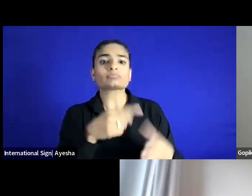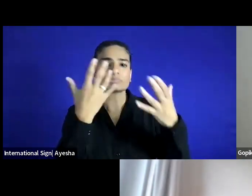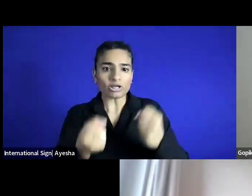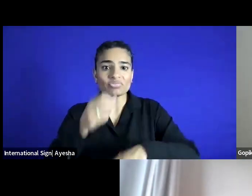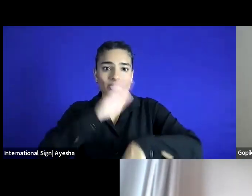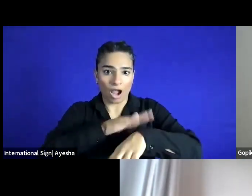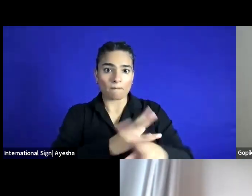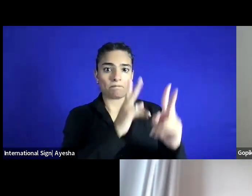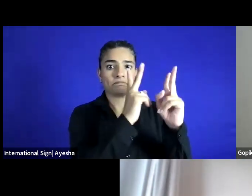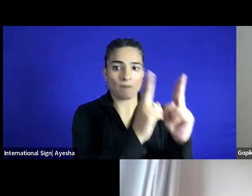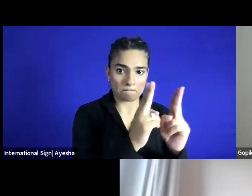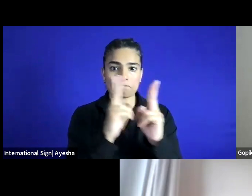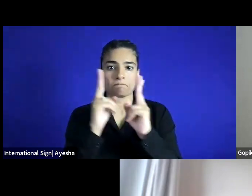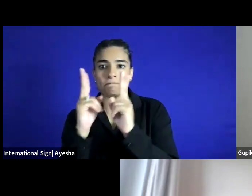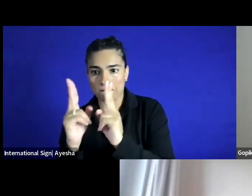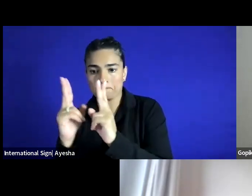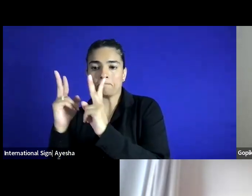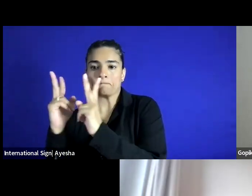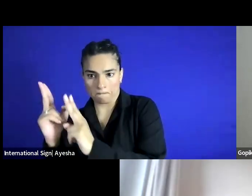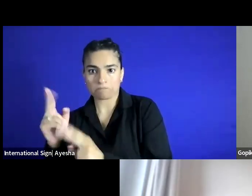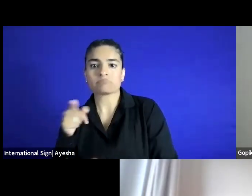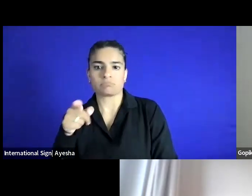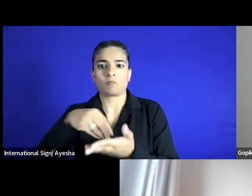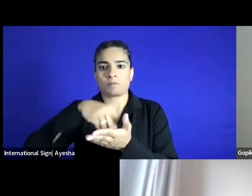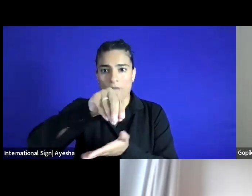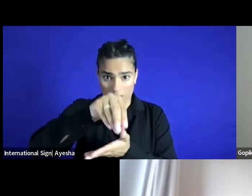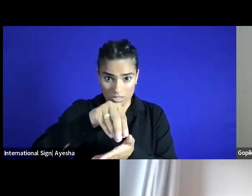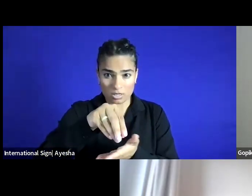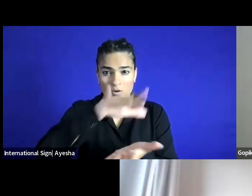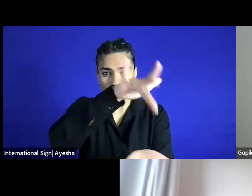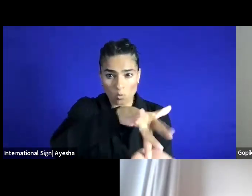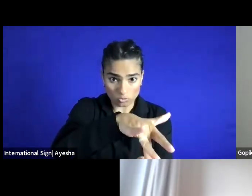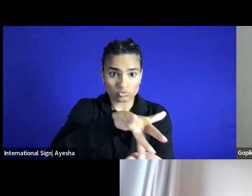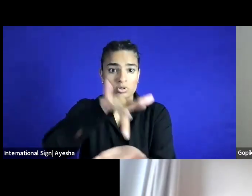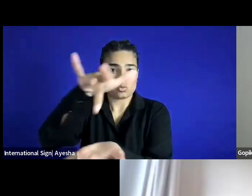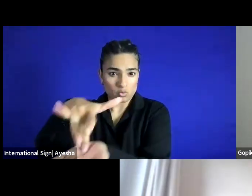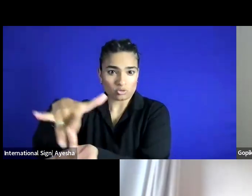At the locations we will be sharing that with you as well. So keep a lookout on the up.